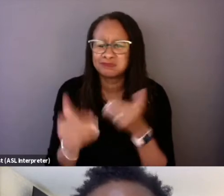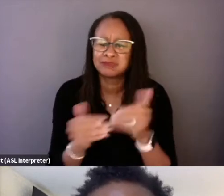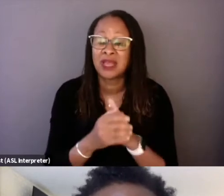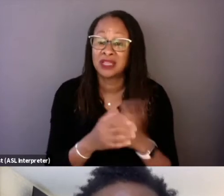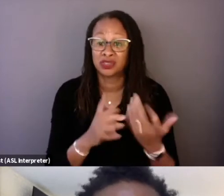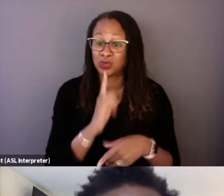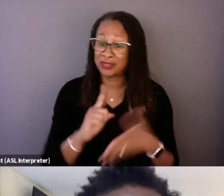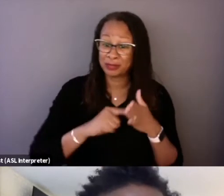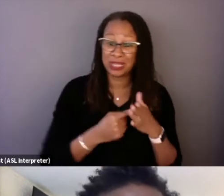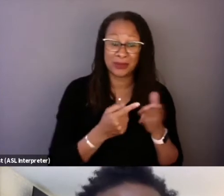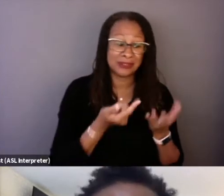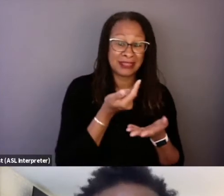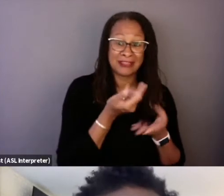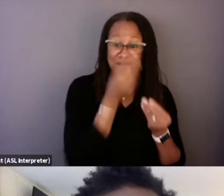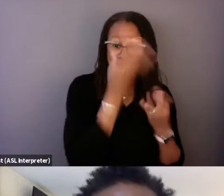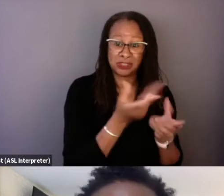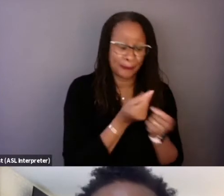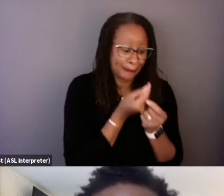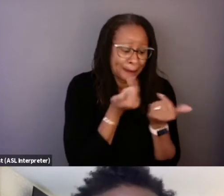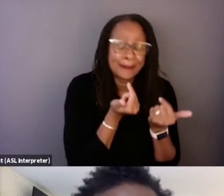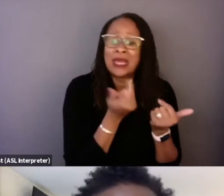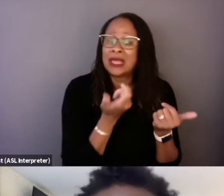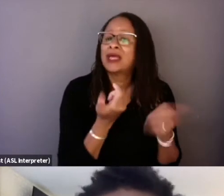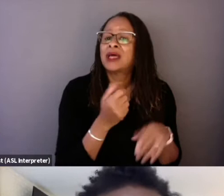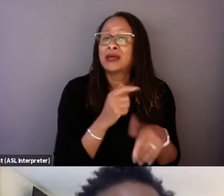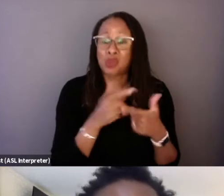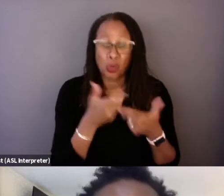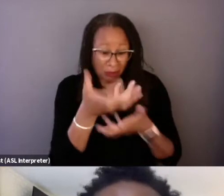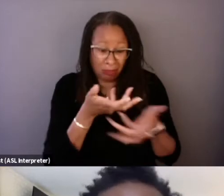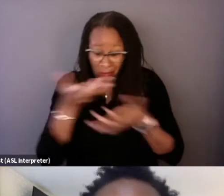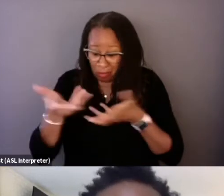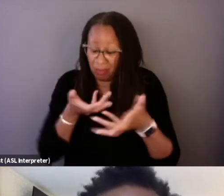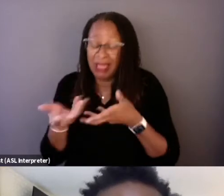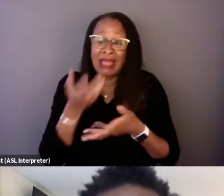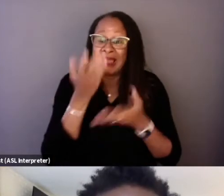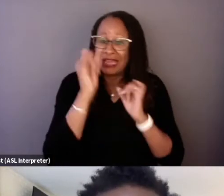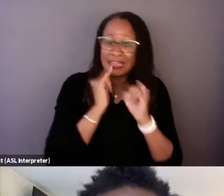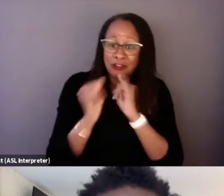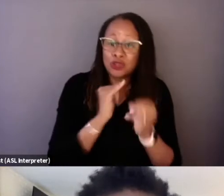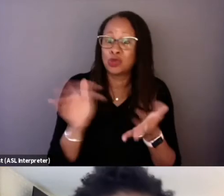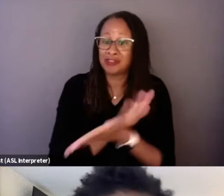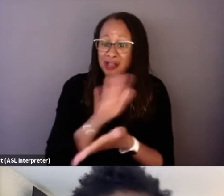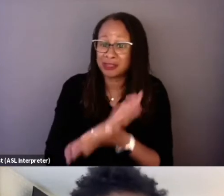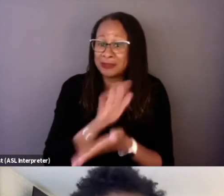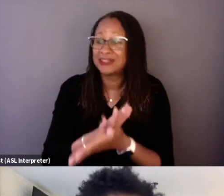So this information was coming at us through interviews, through documents, through articles. So we were processing as a production team.